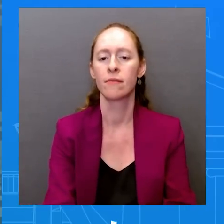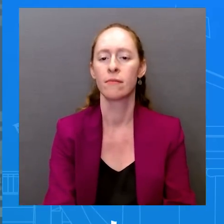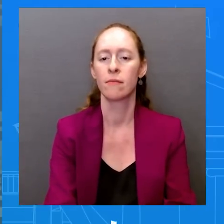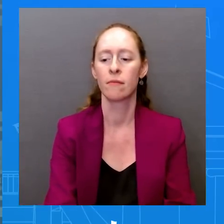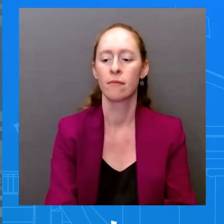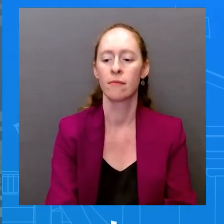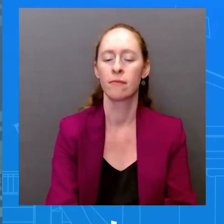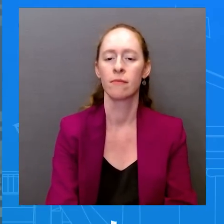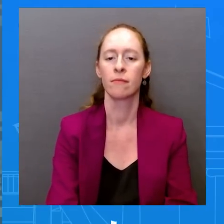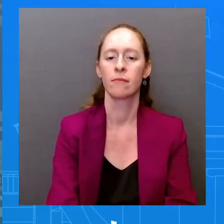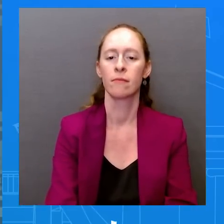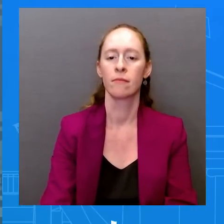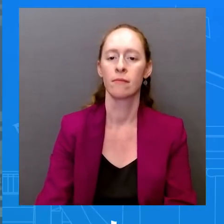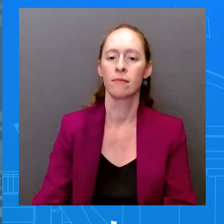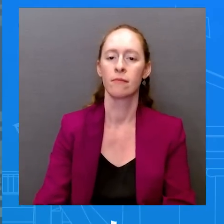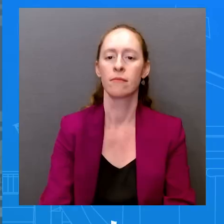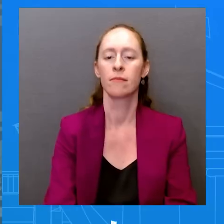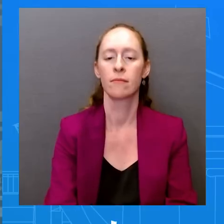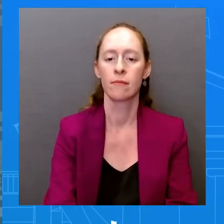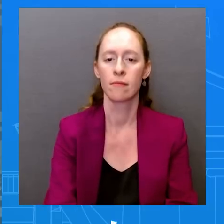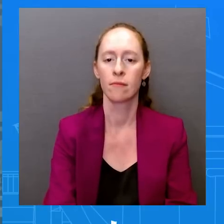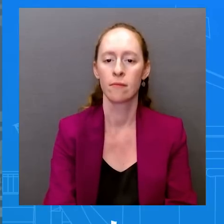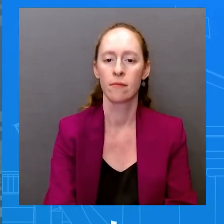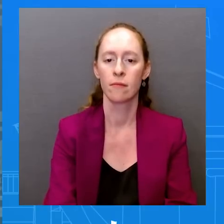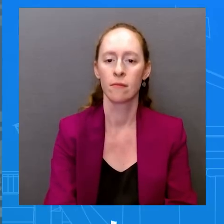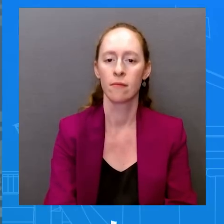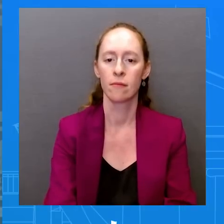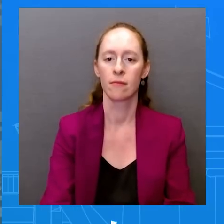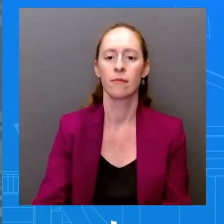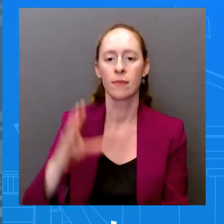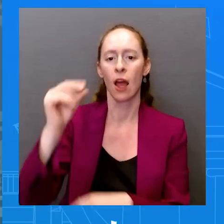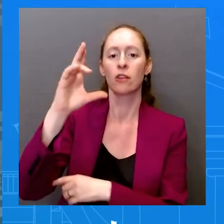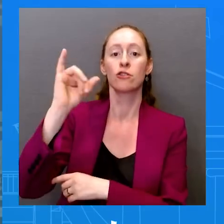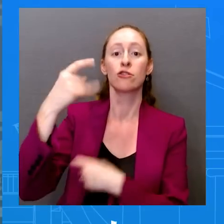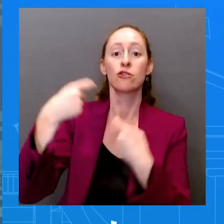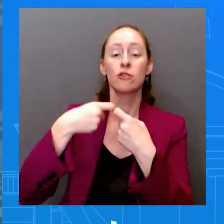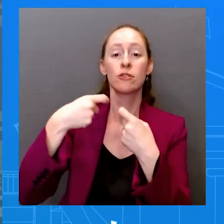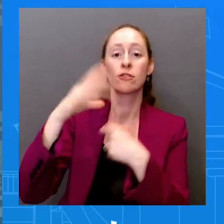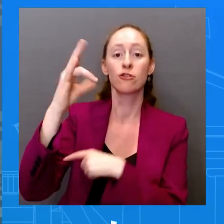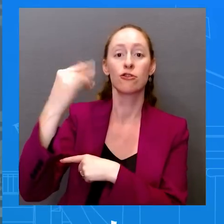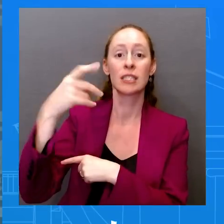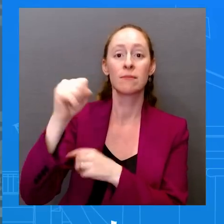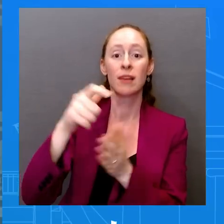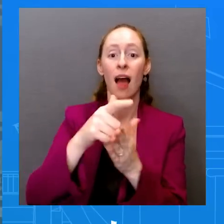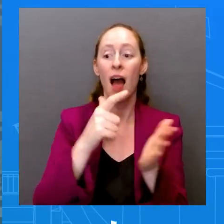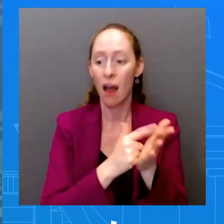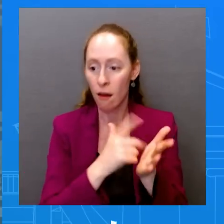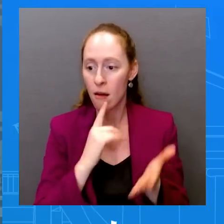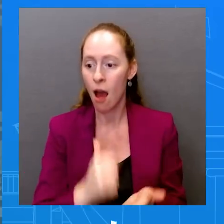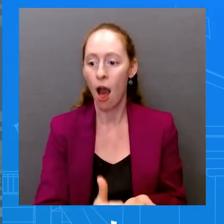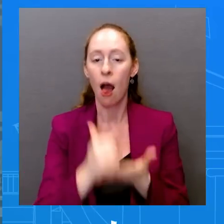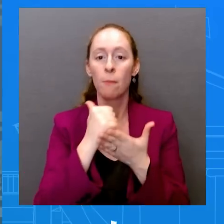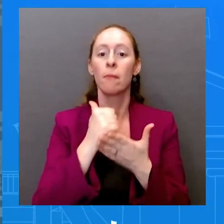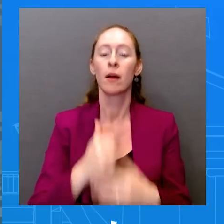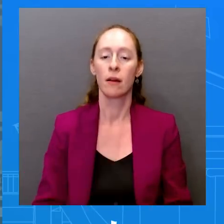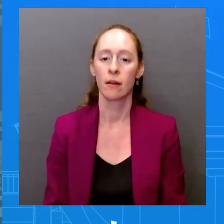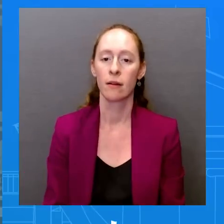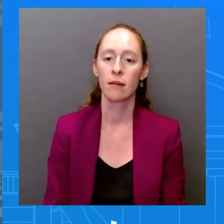CHIPS Act -- as you know, that's what he's going to be focusing on tomorrow. And so we're going to go out there. We're going to have those conversations with the American people.